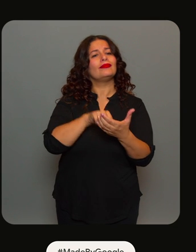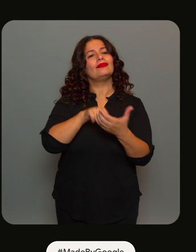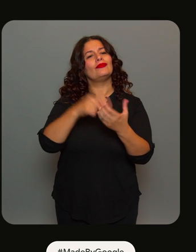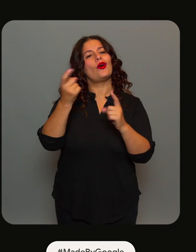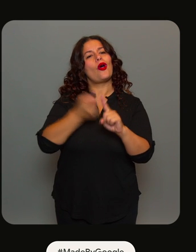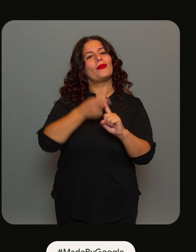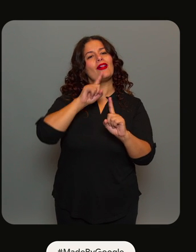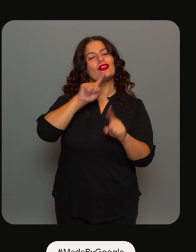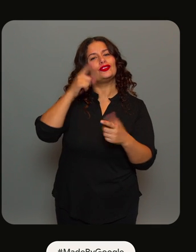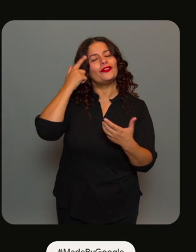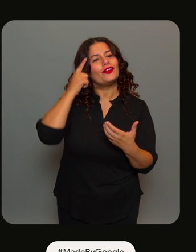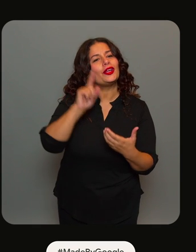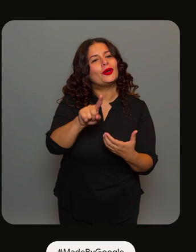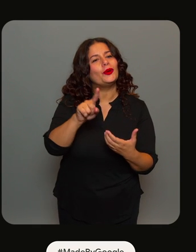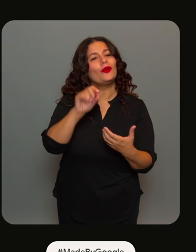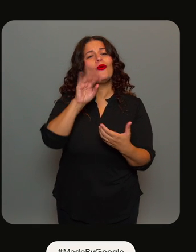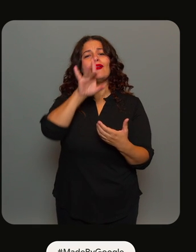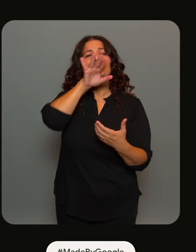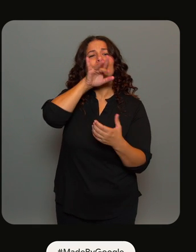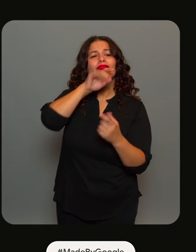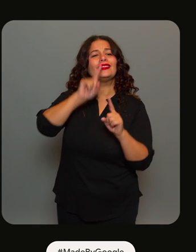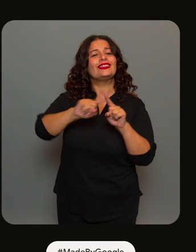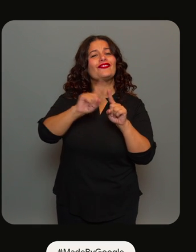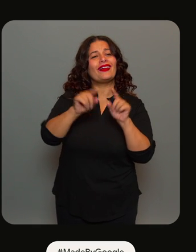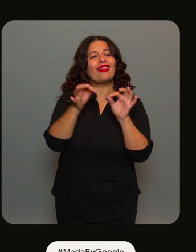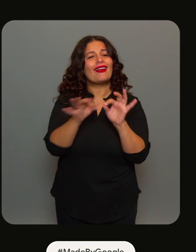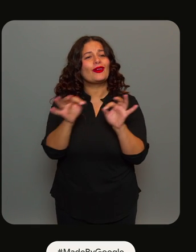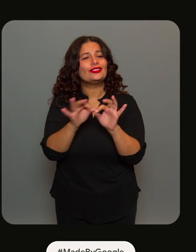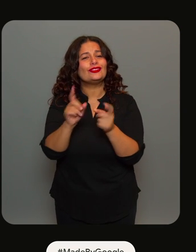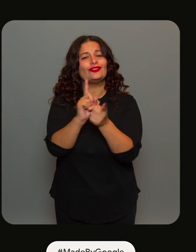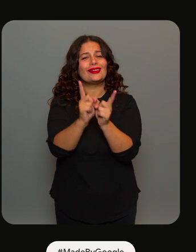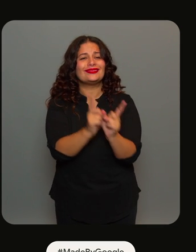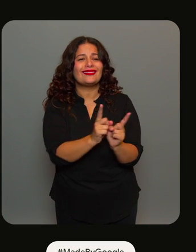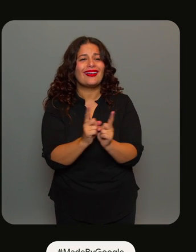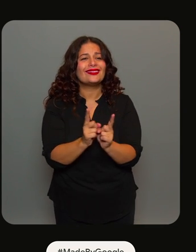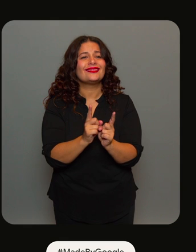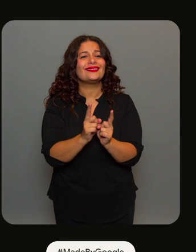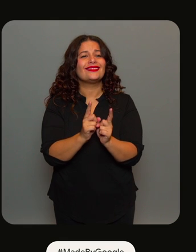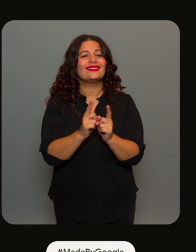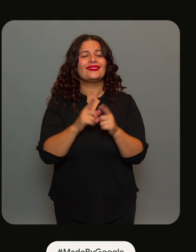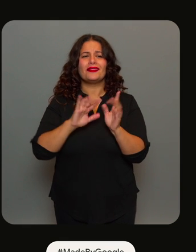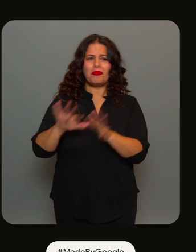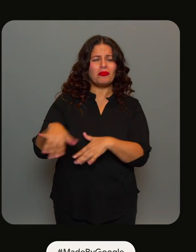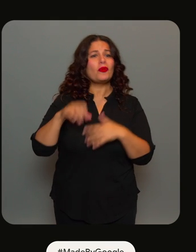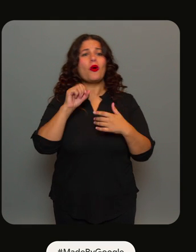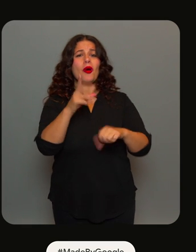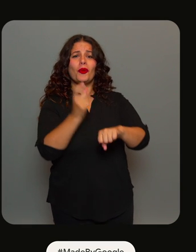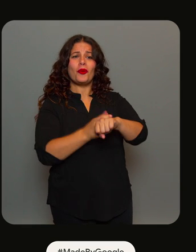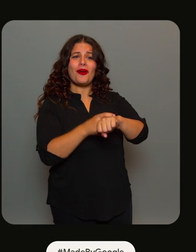A watch that delivers the best of Google and Fitbit together.